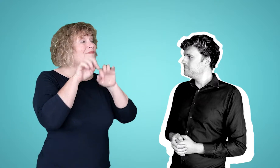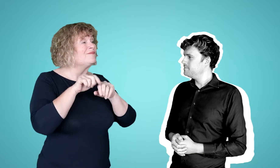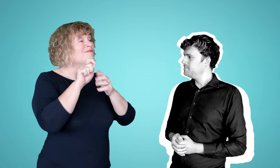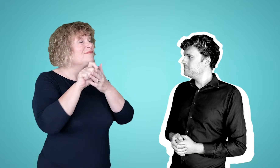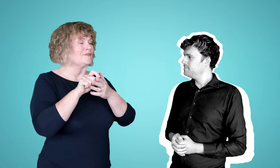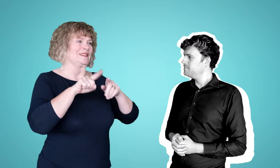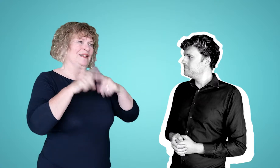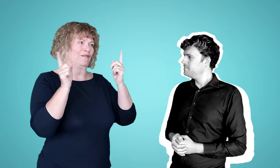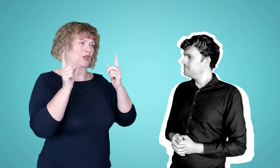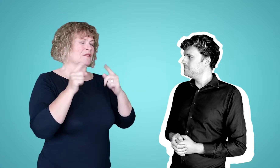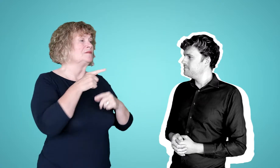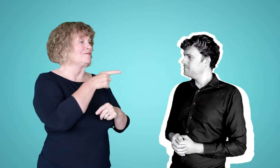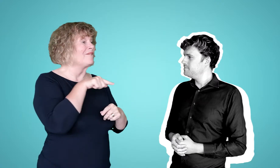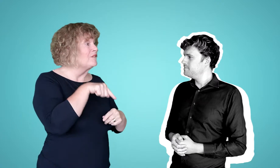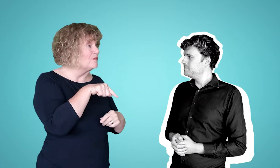for Carer's Allowance claim forms.